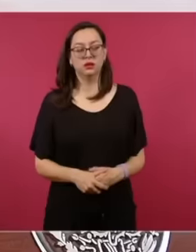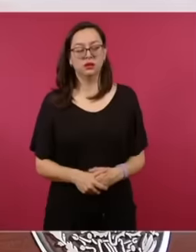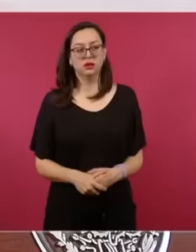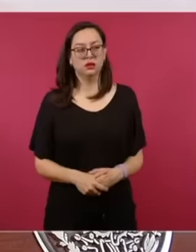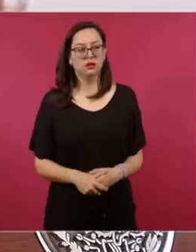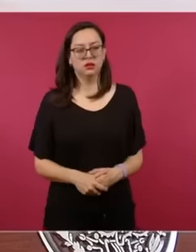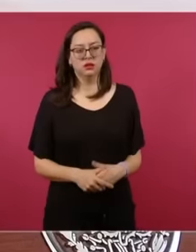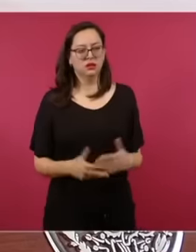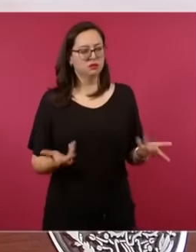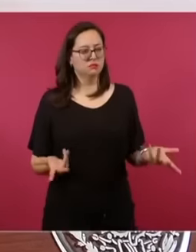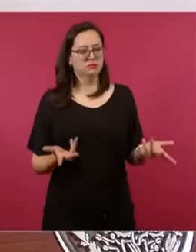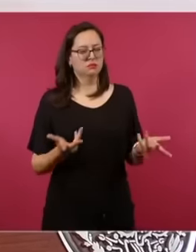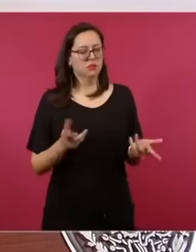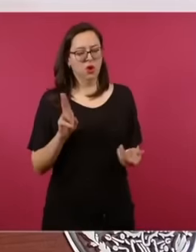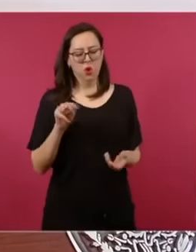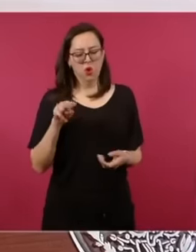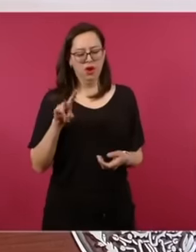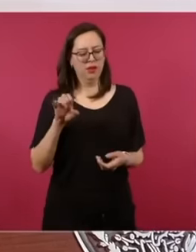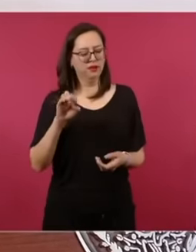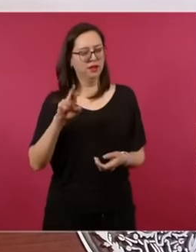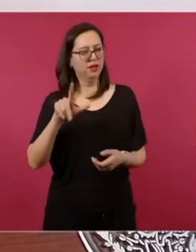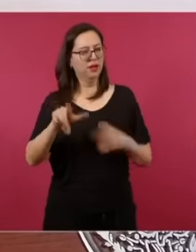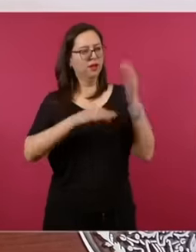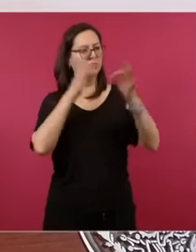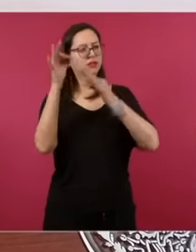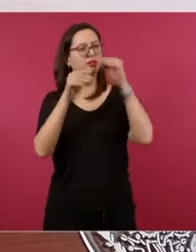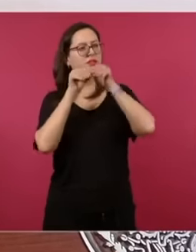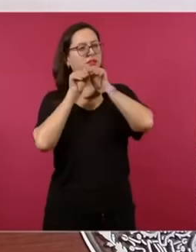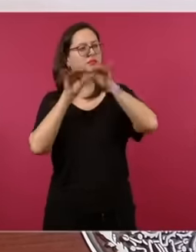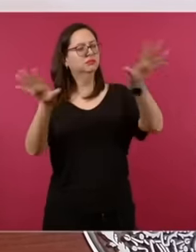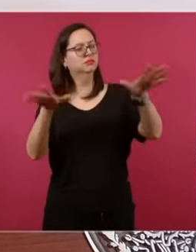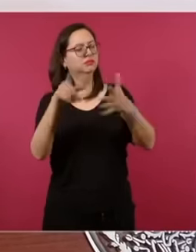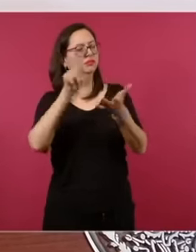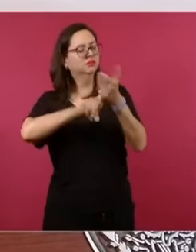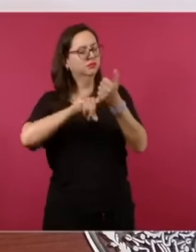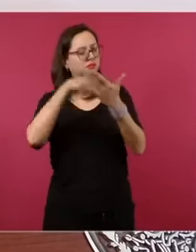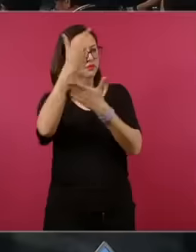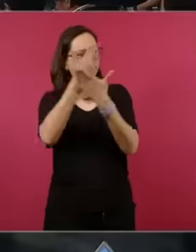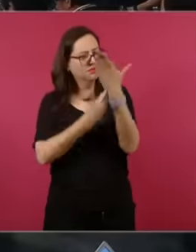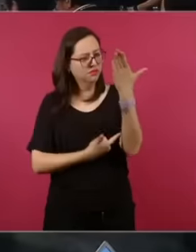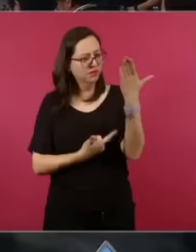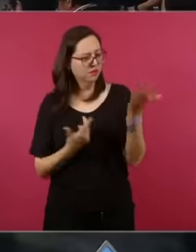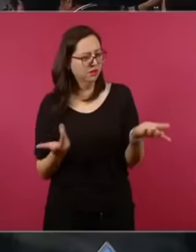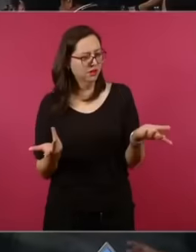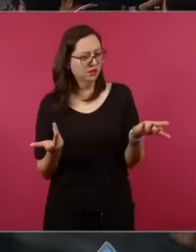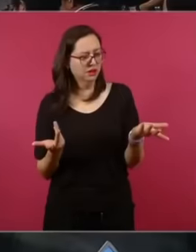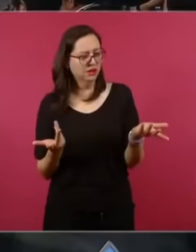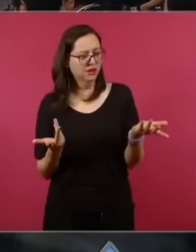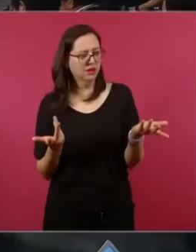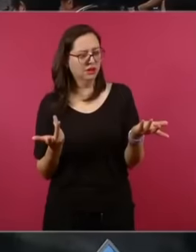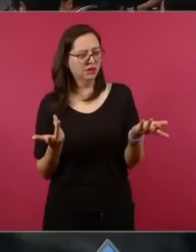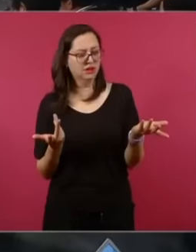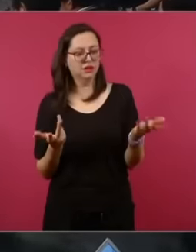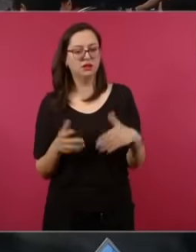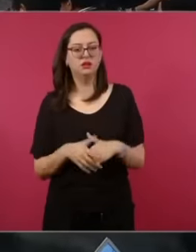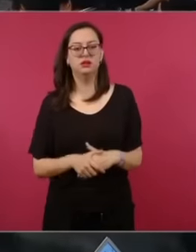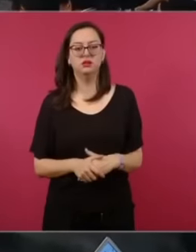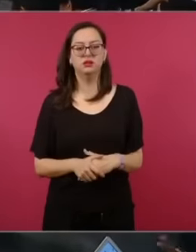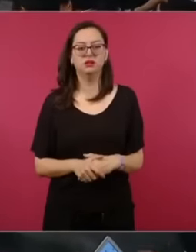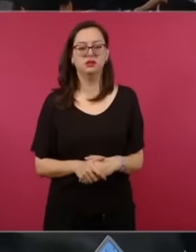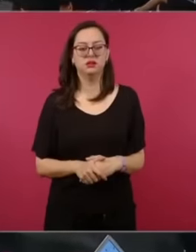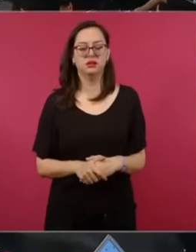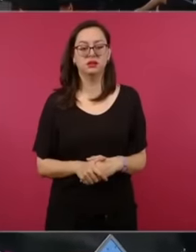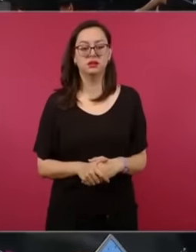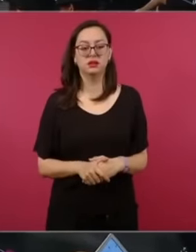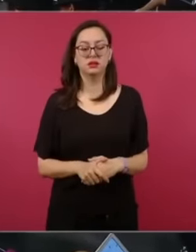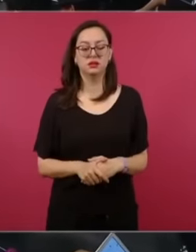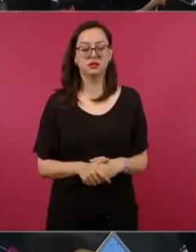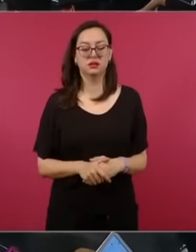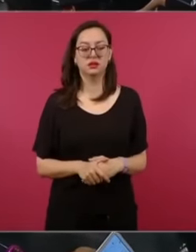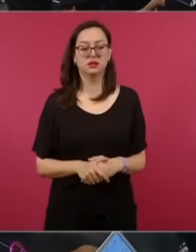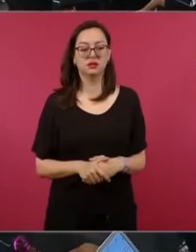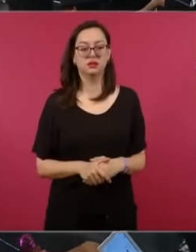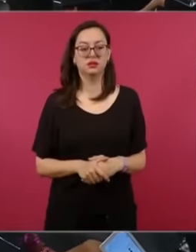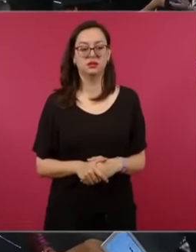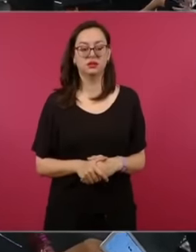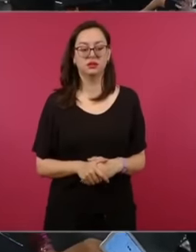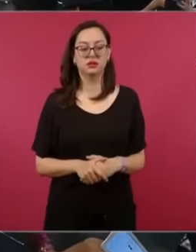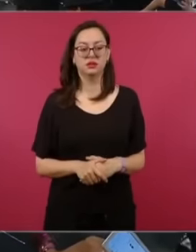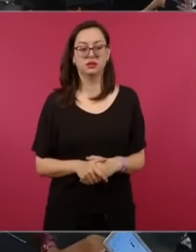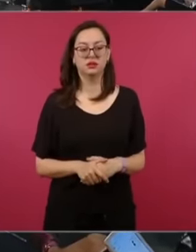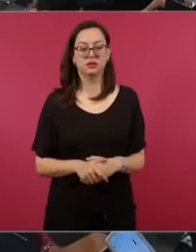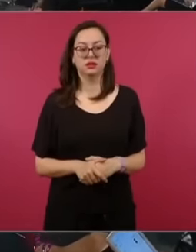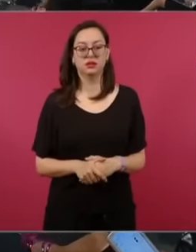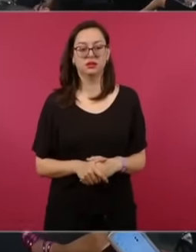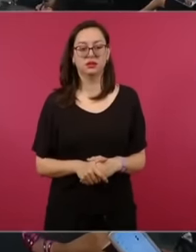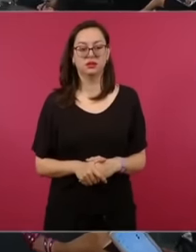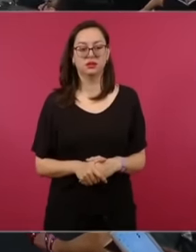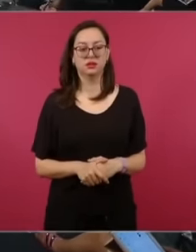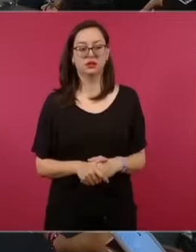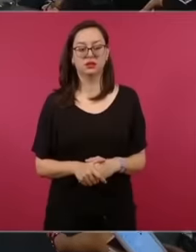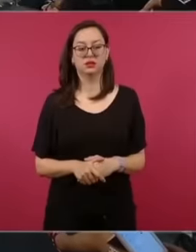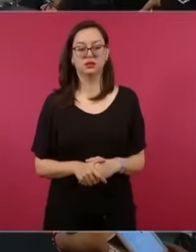advertisement there is a list of collaborators who are like 50 from the universal who